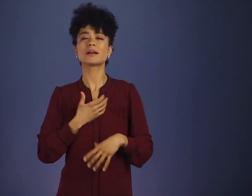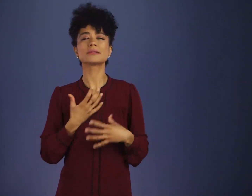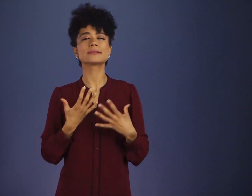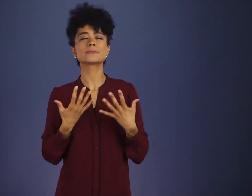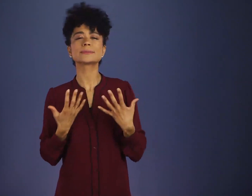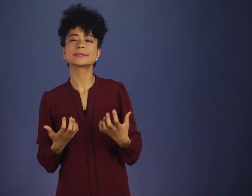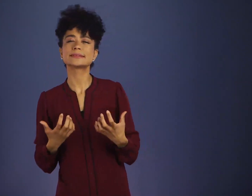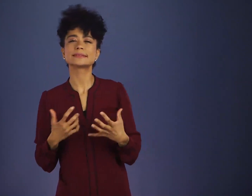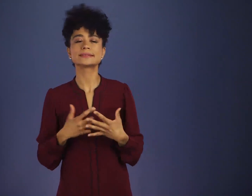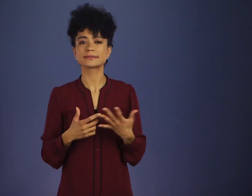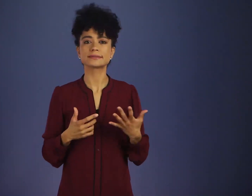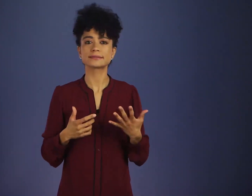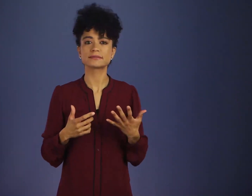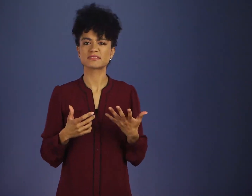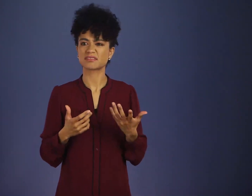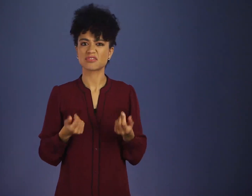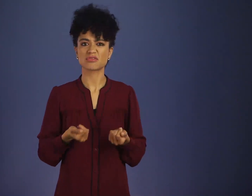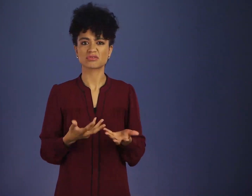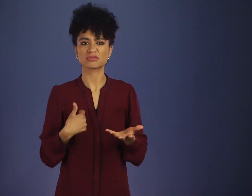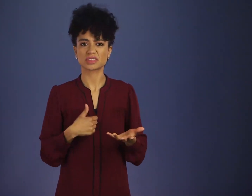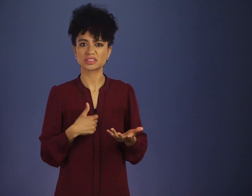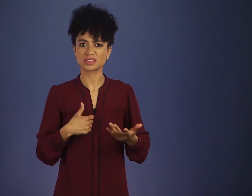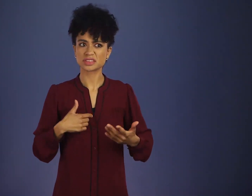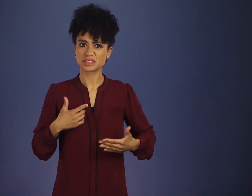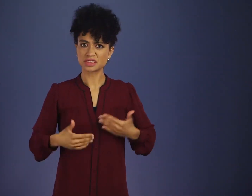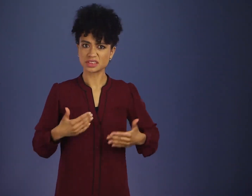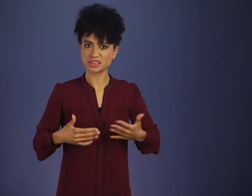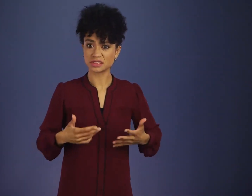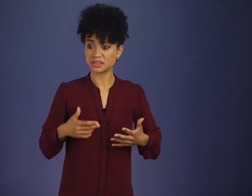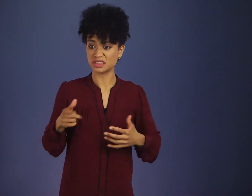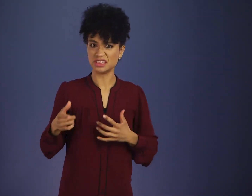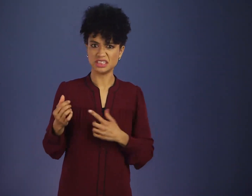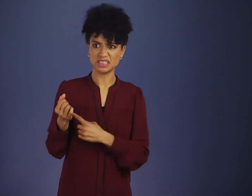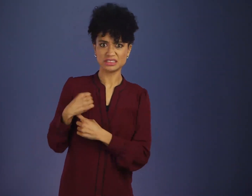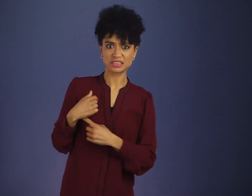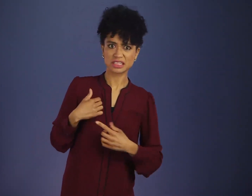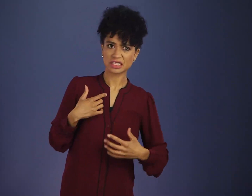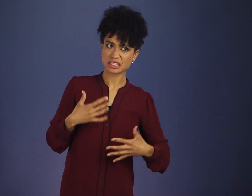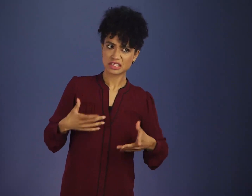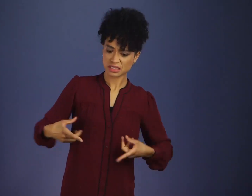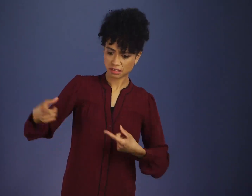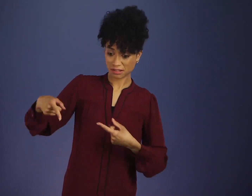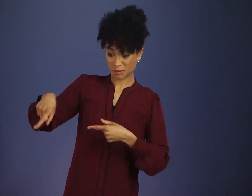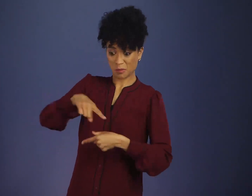Powerfully, blindly, many times subtly, they drive us, dominate us,